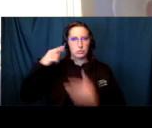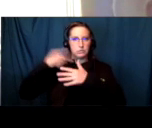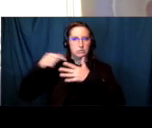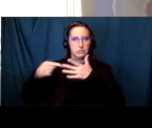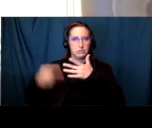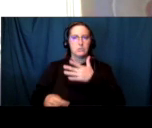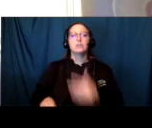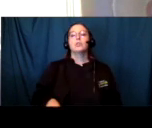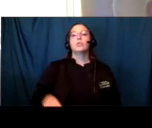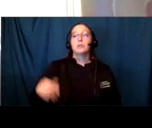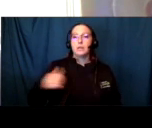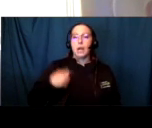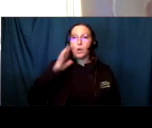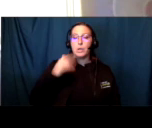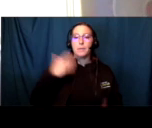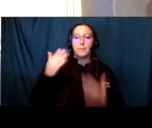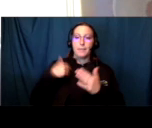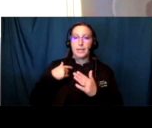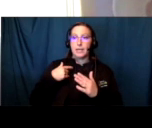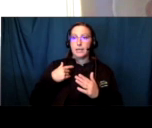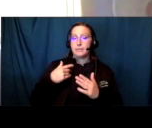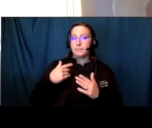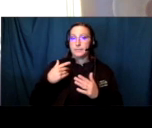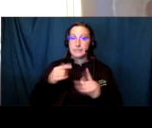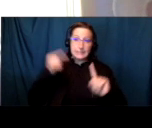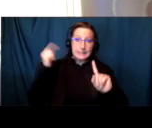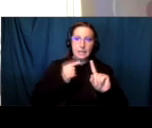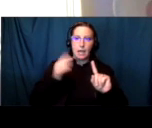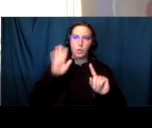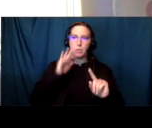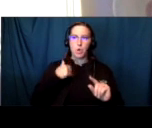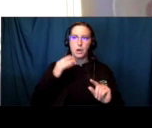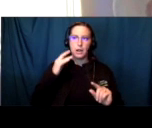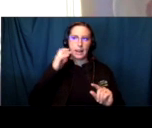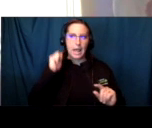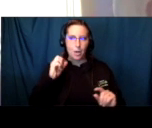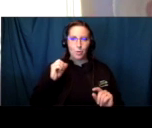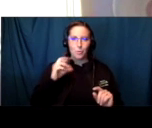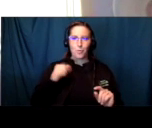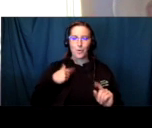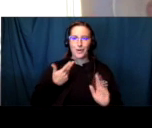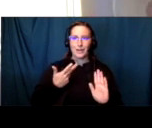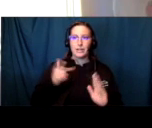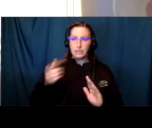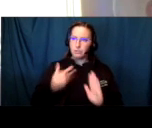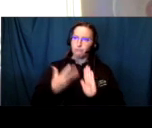highlighting, I might draw them out or make them a little louder or just repeat them so that he really has a good chance